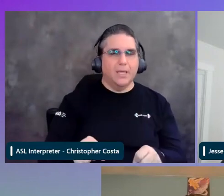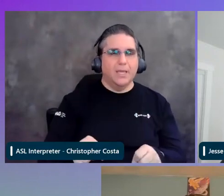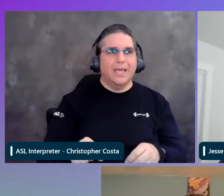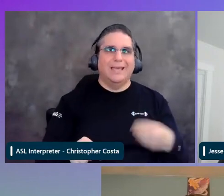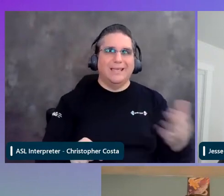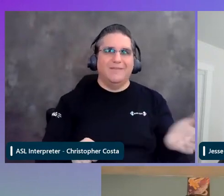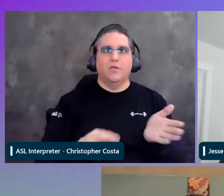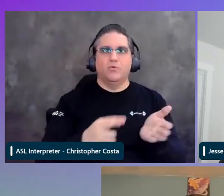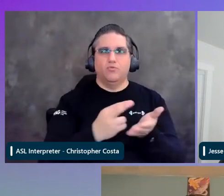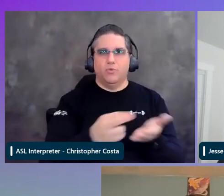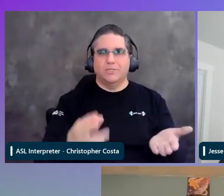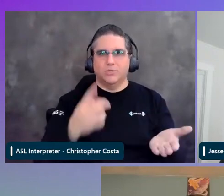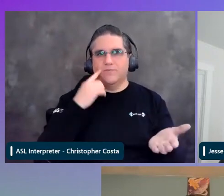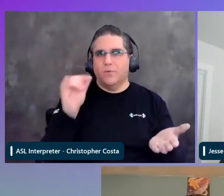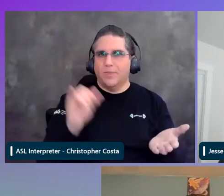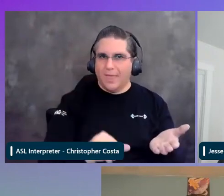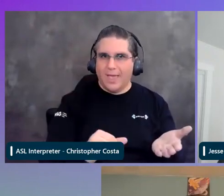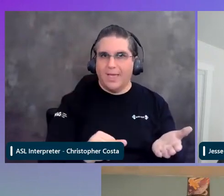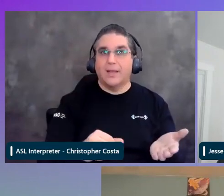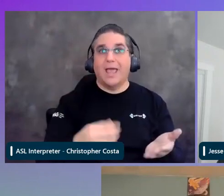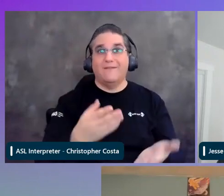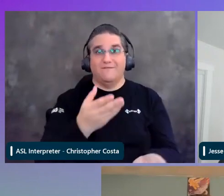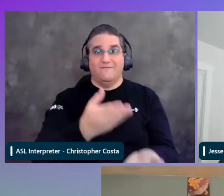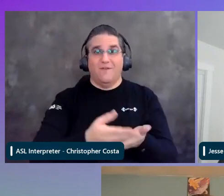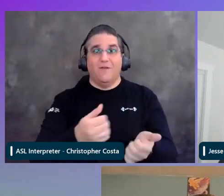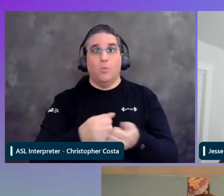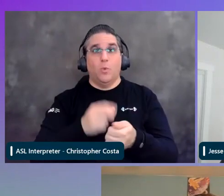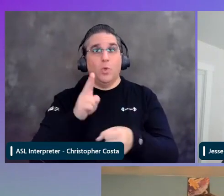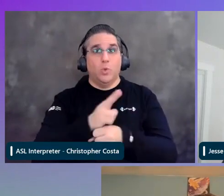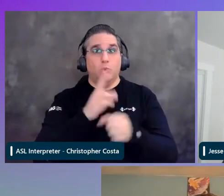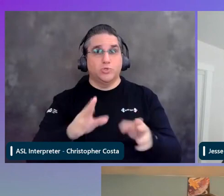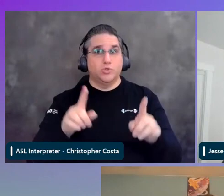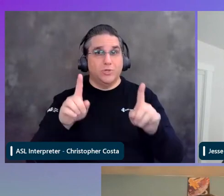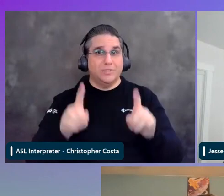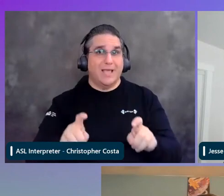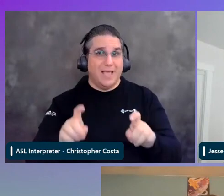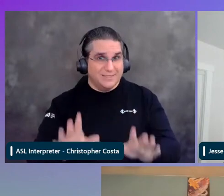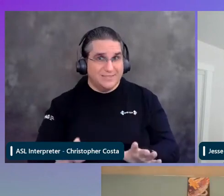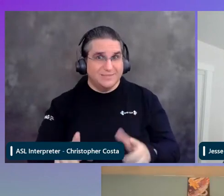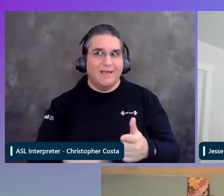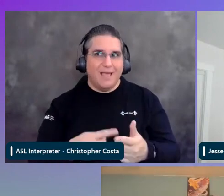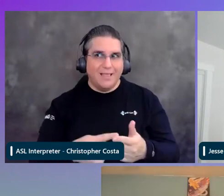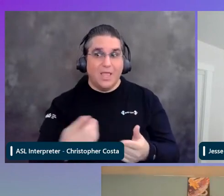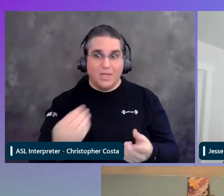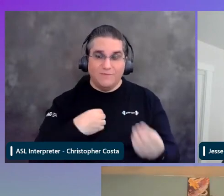tests and making more accessible code will give more accessible